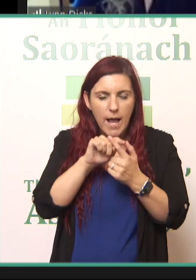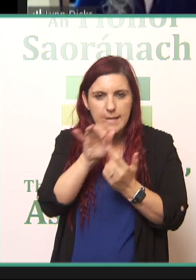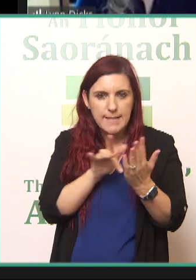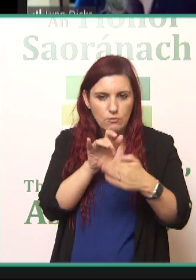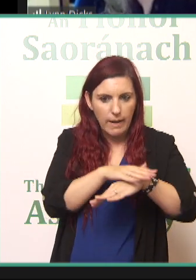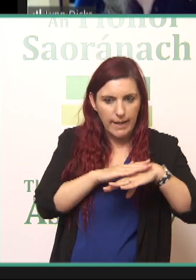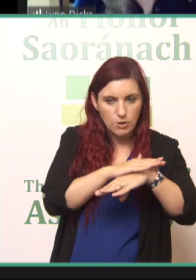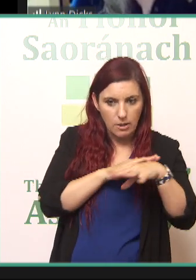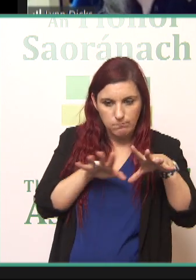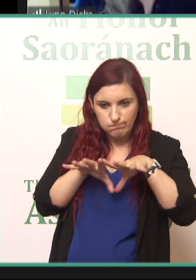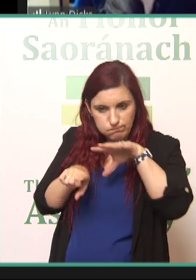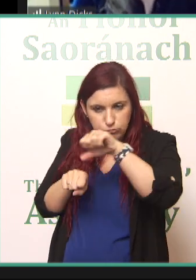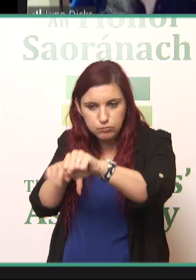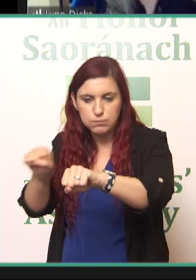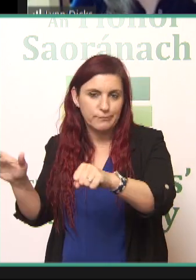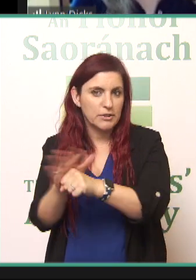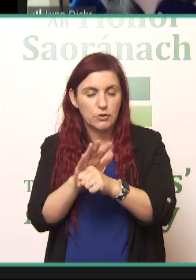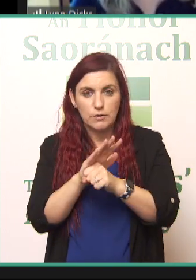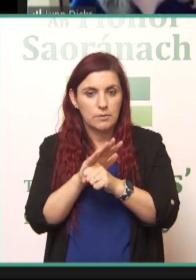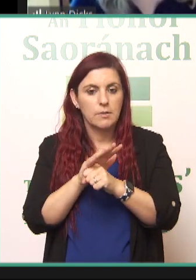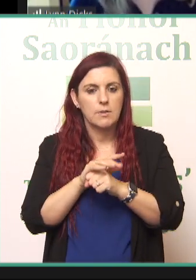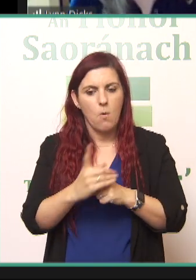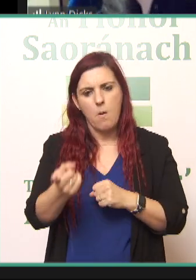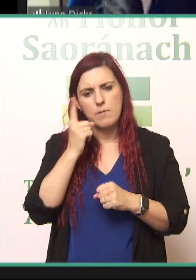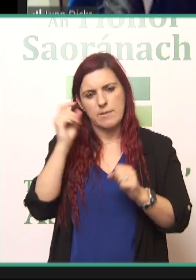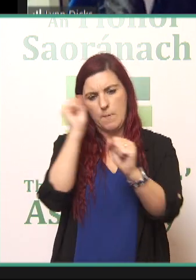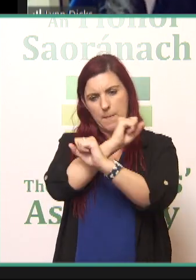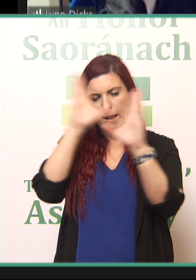of agricultural land but what you can see here is some pretty clear areas in the world where